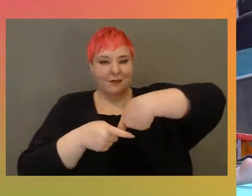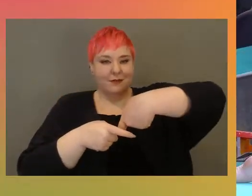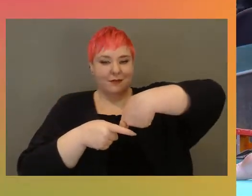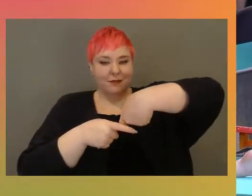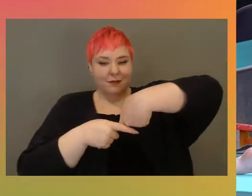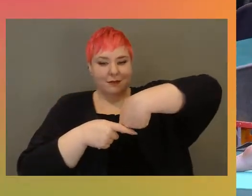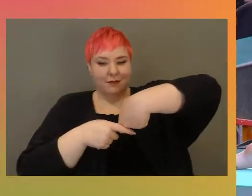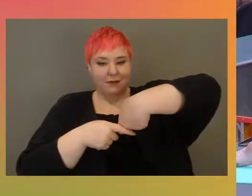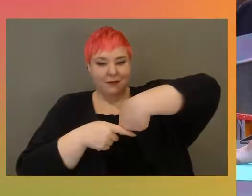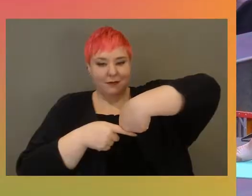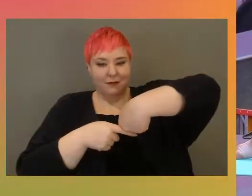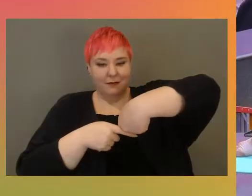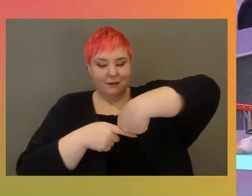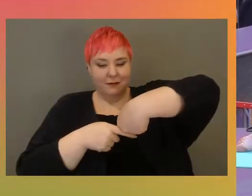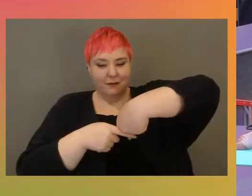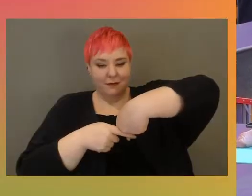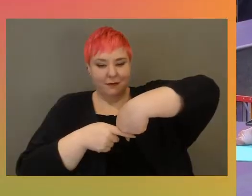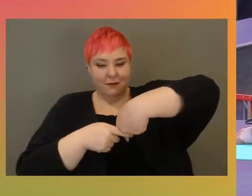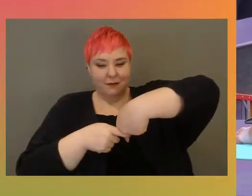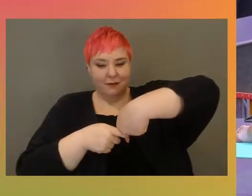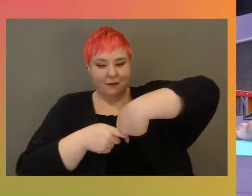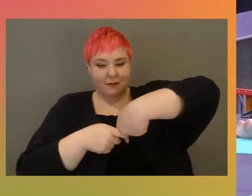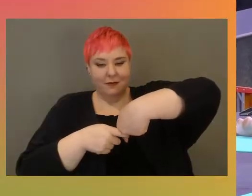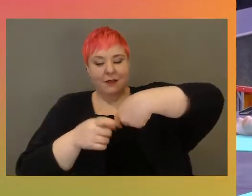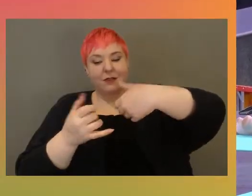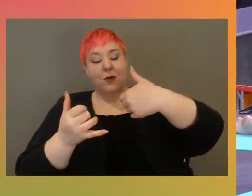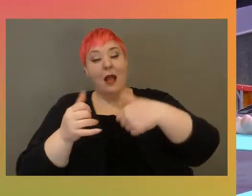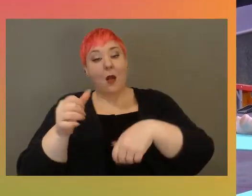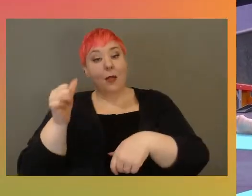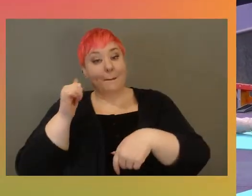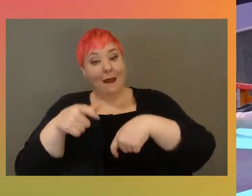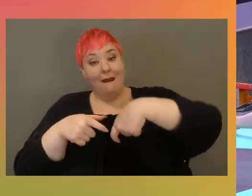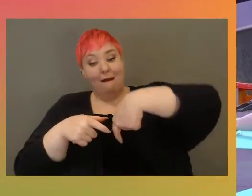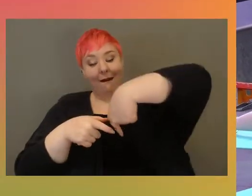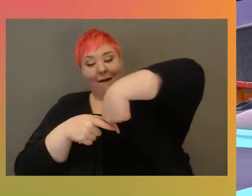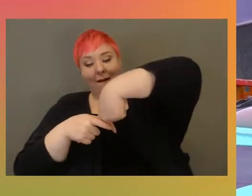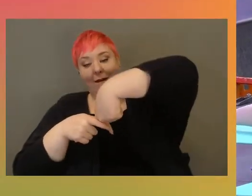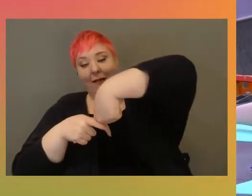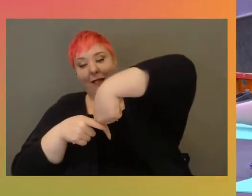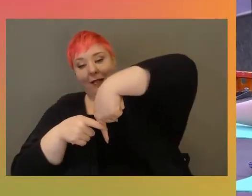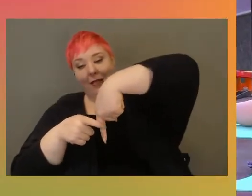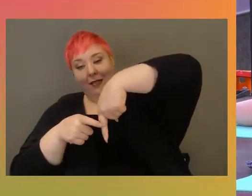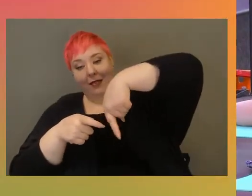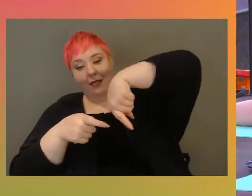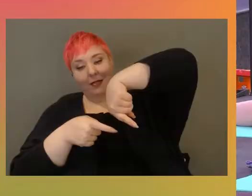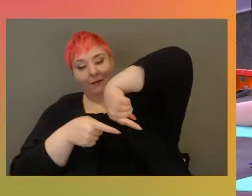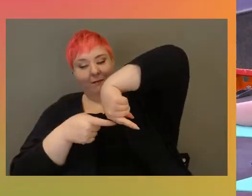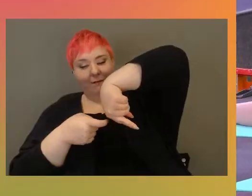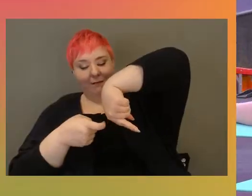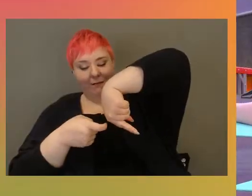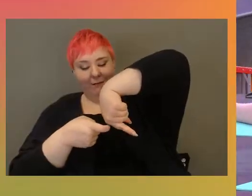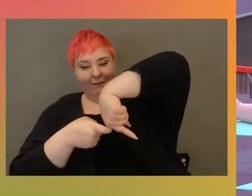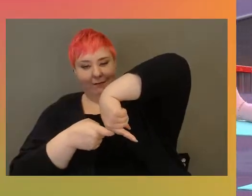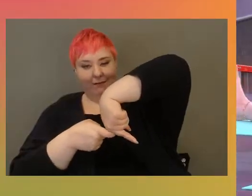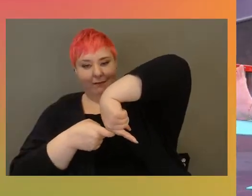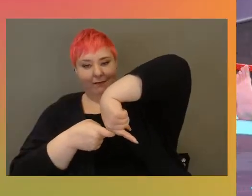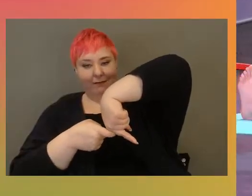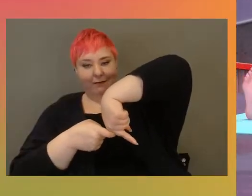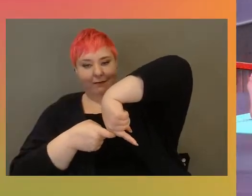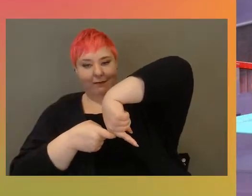RIGHT LEG FORWARD, INTO PIGEON